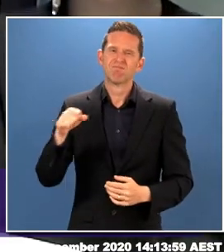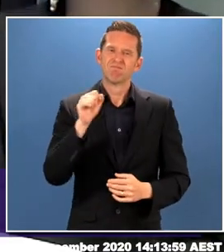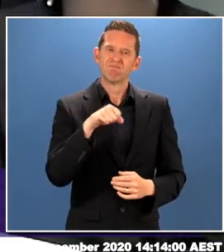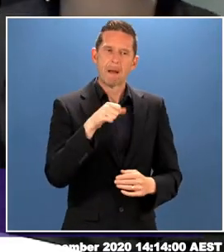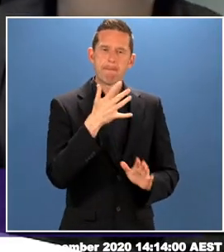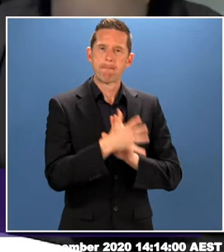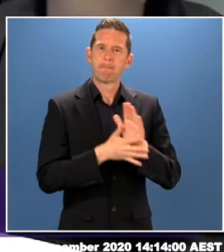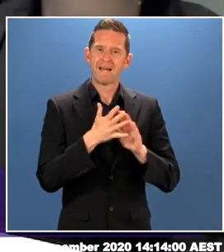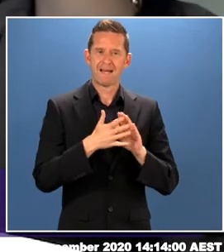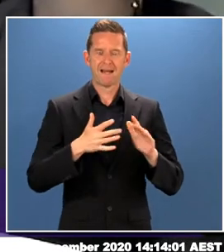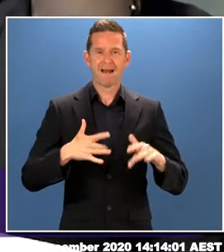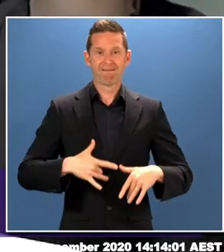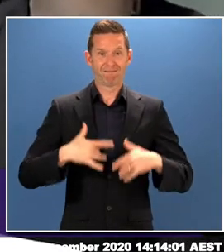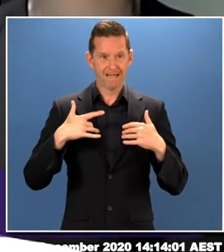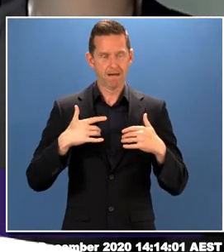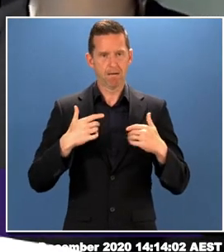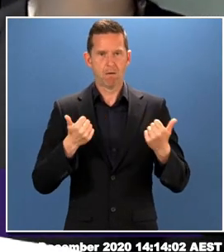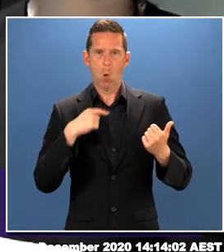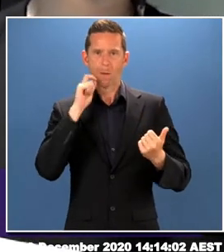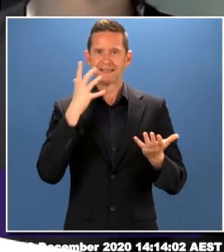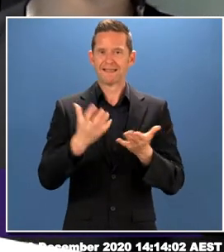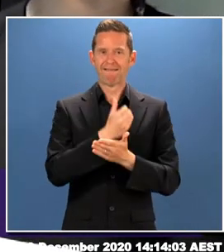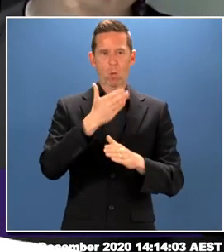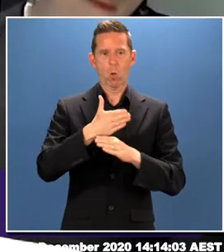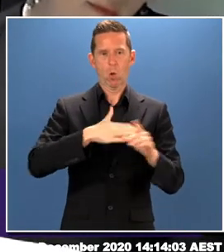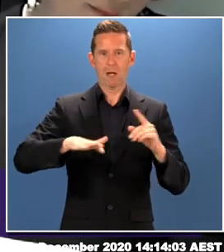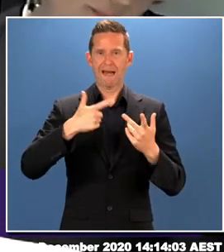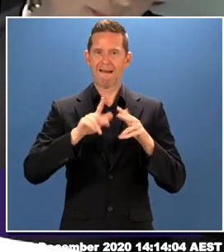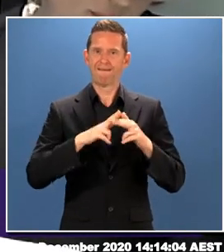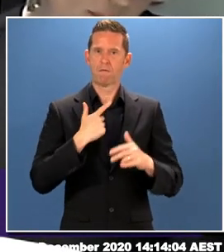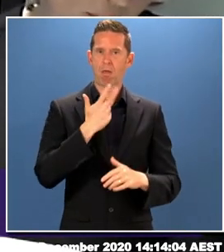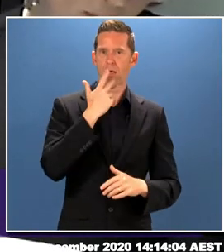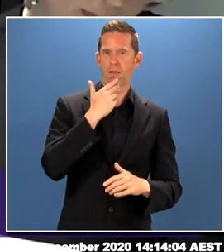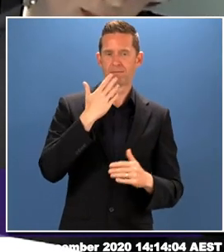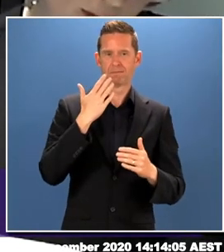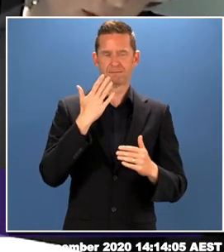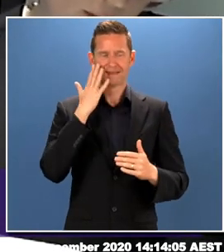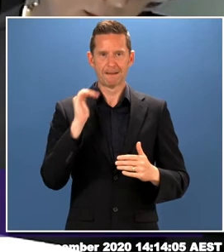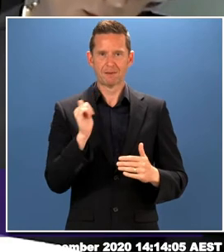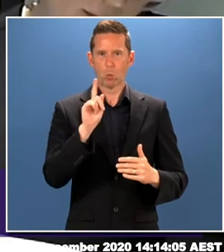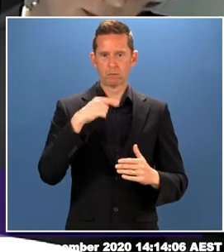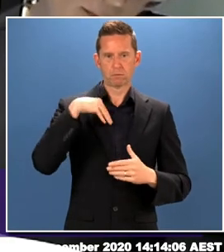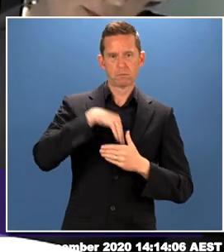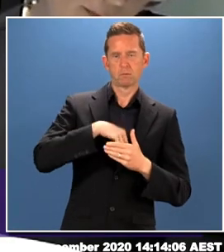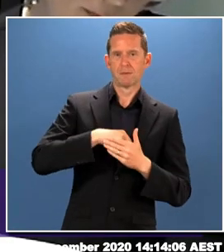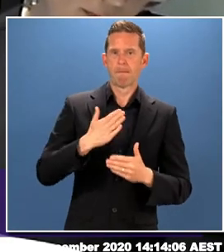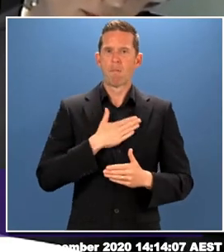welcoming and affirming workplace environment regardless of one's sexuality, gender or intersex status.